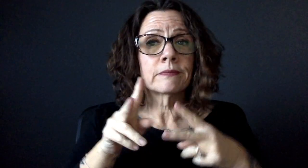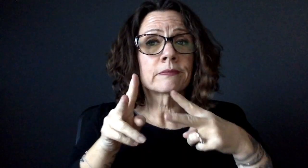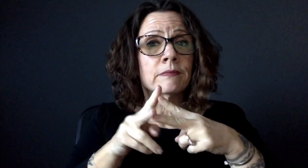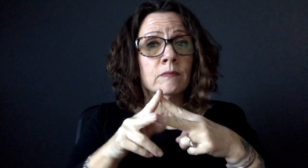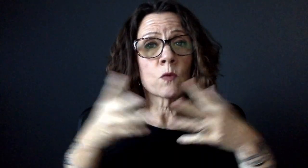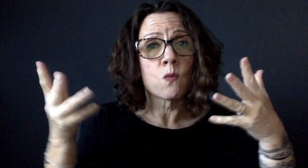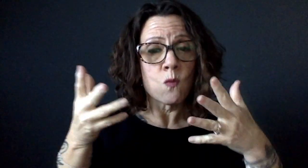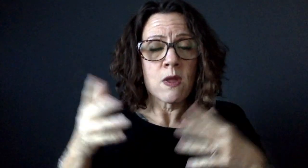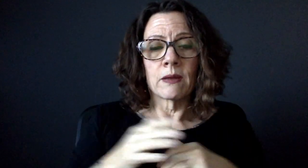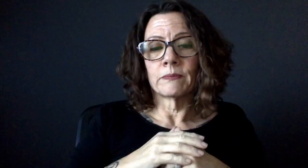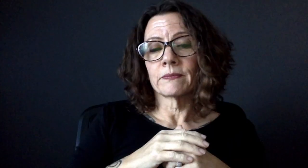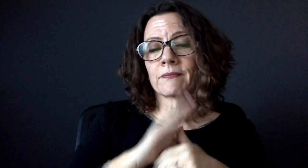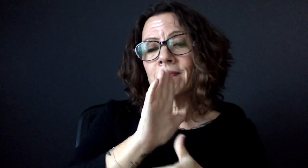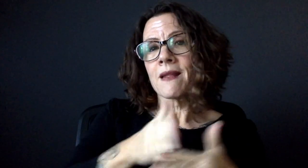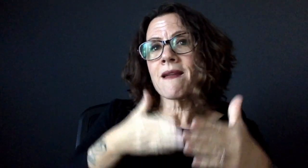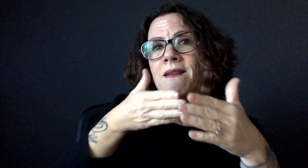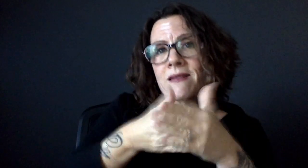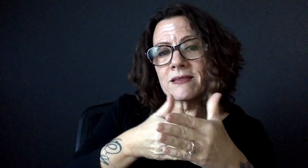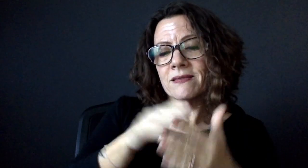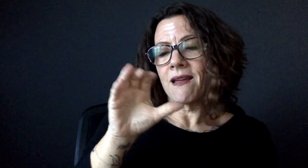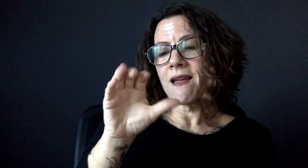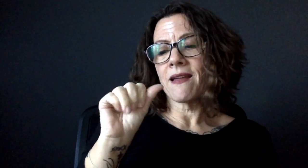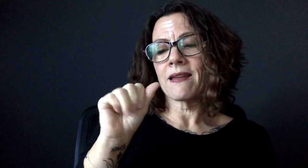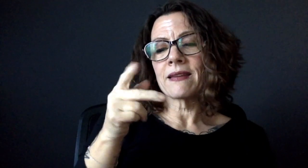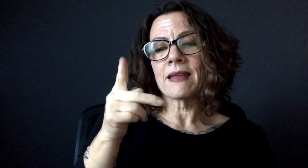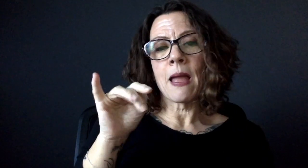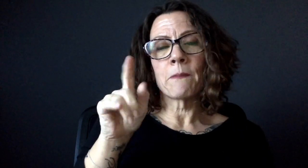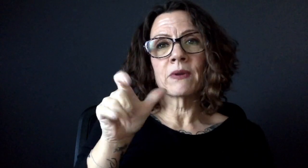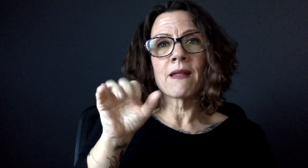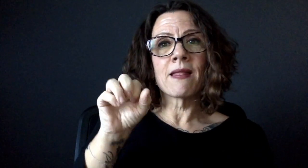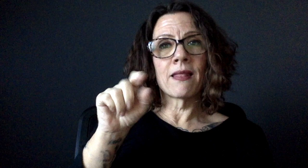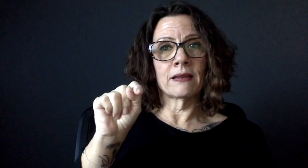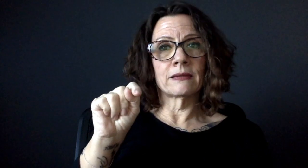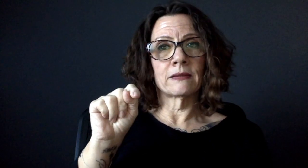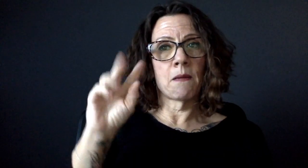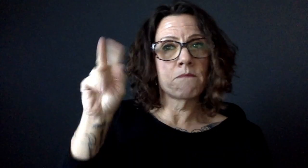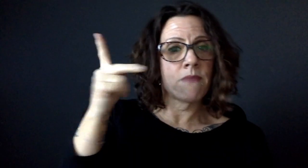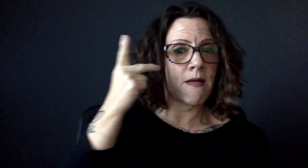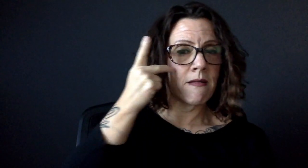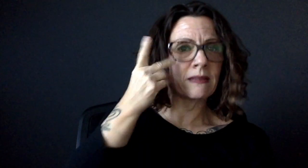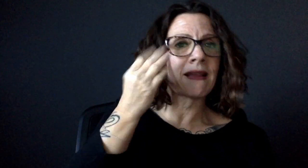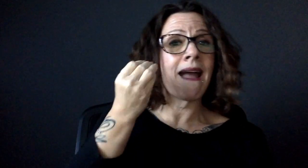an Anti-Capitalist Politic